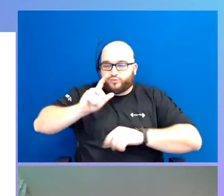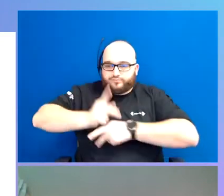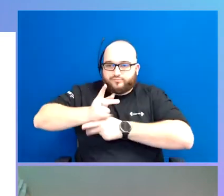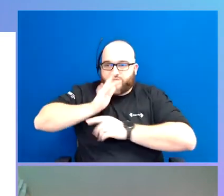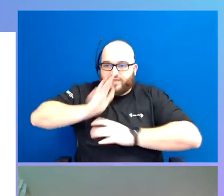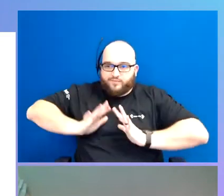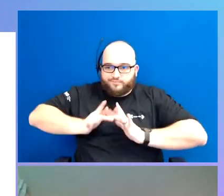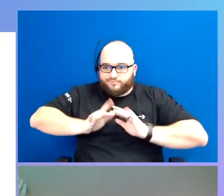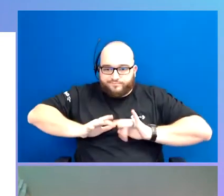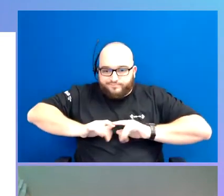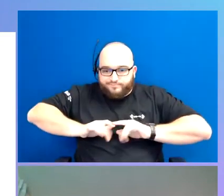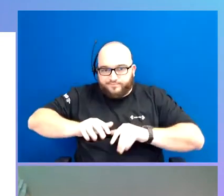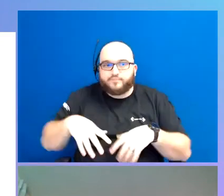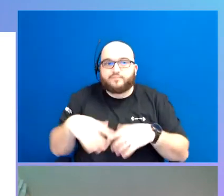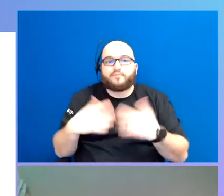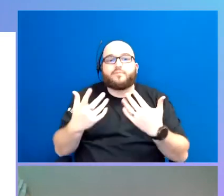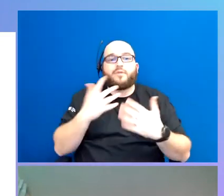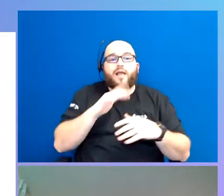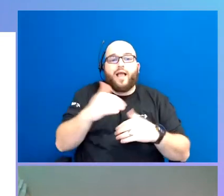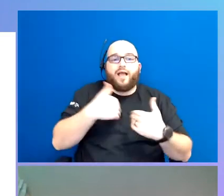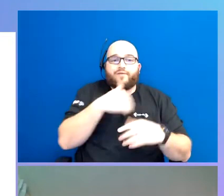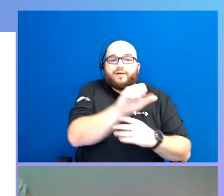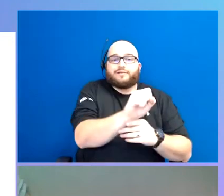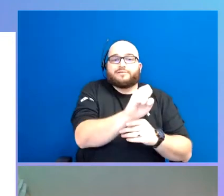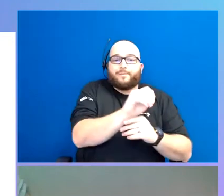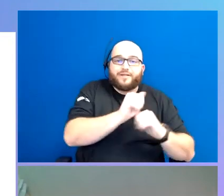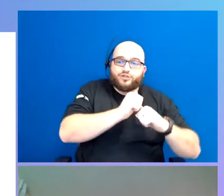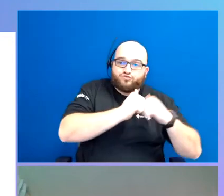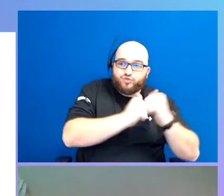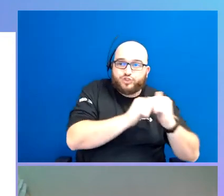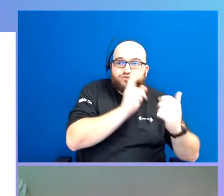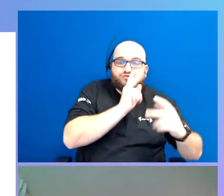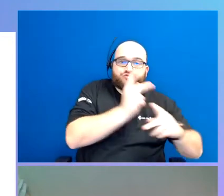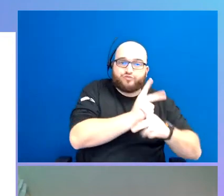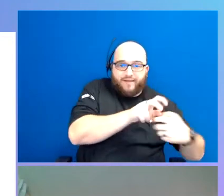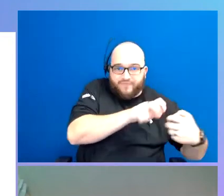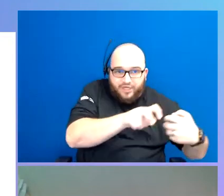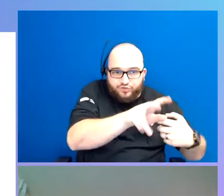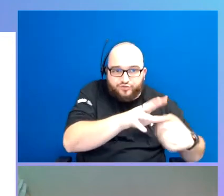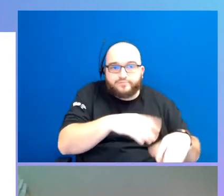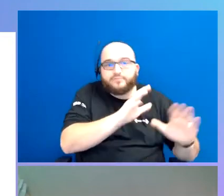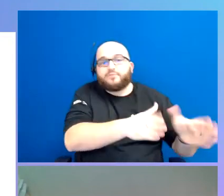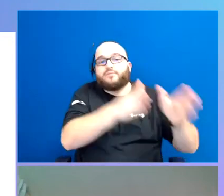structure and navigation on uh